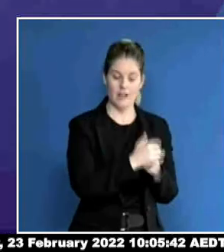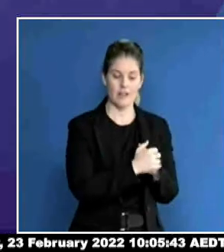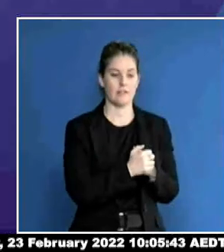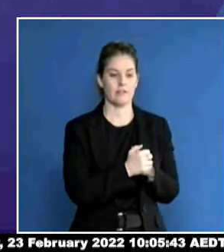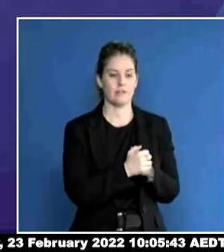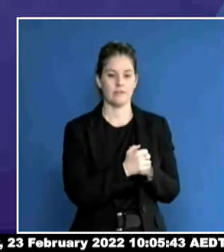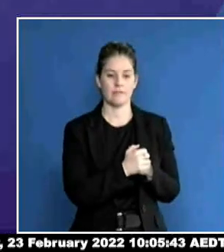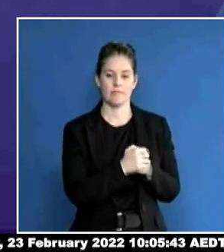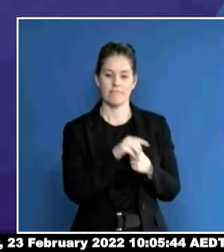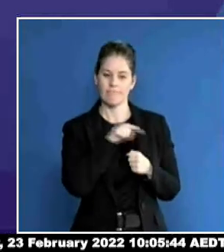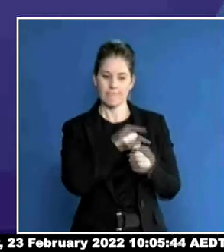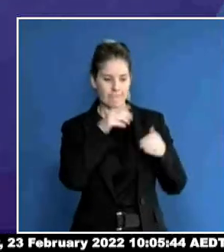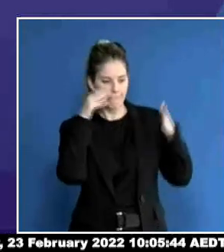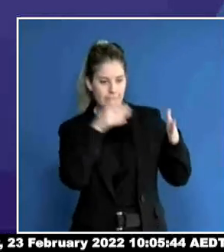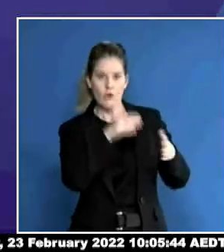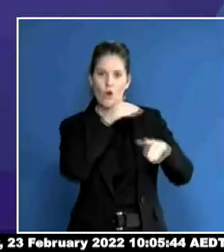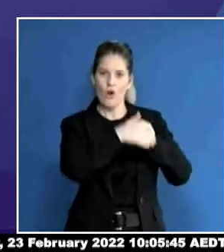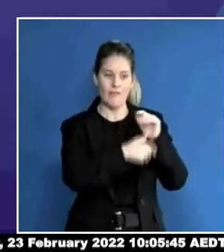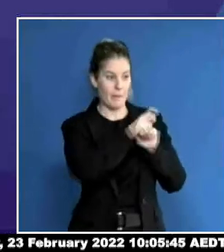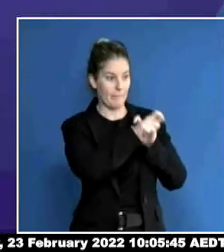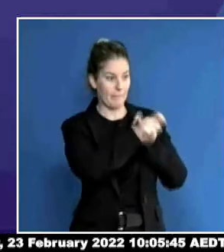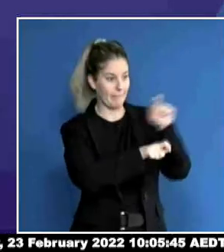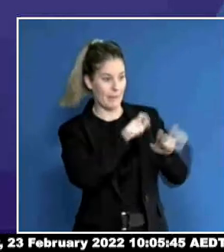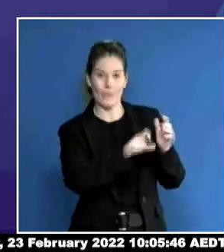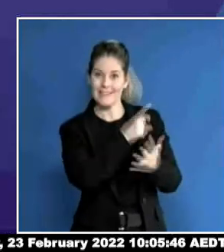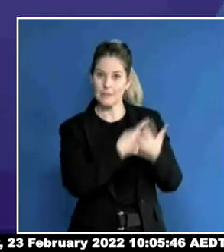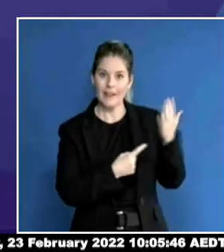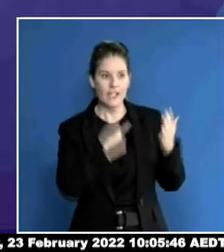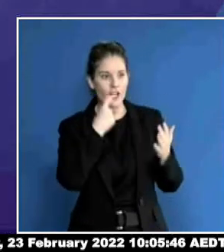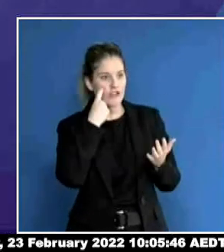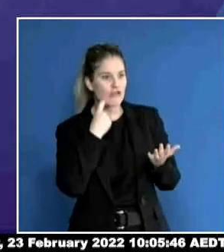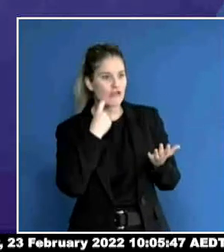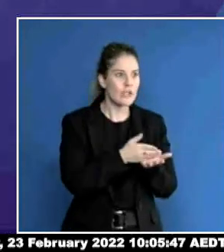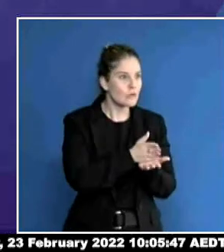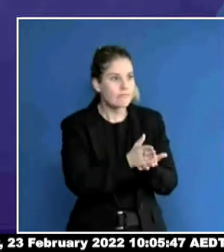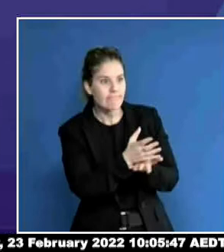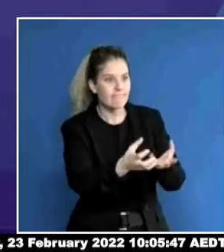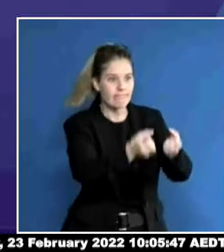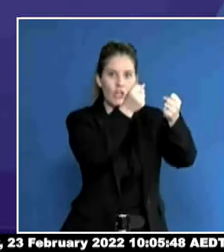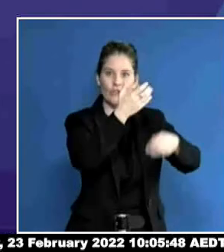employment in the open labour market, including the challenges and successes they